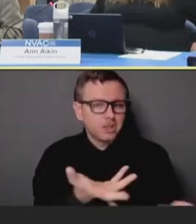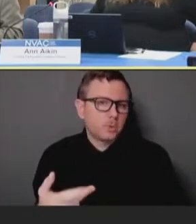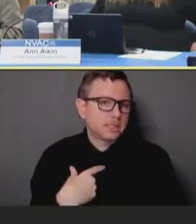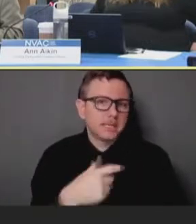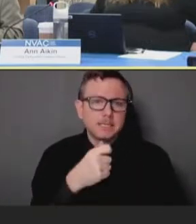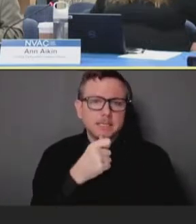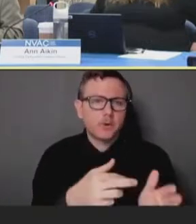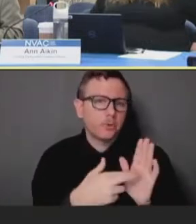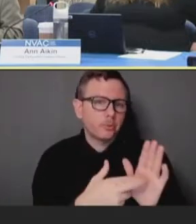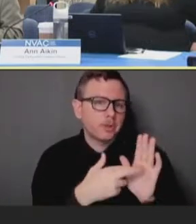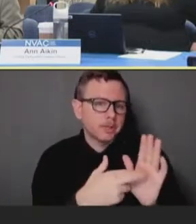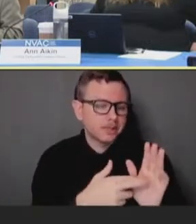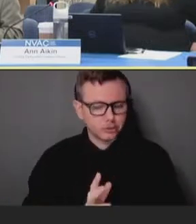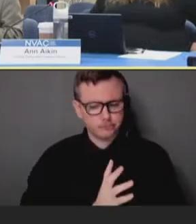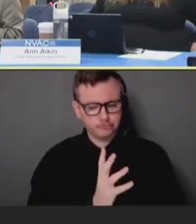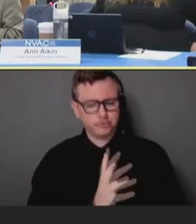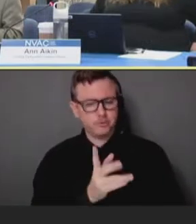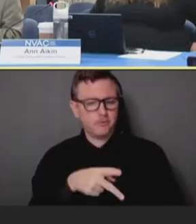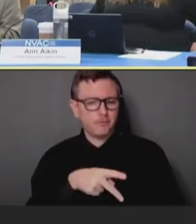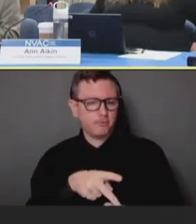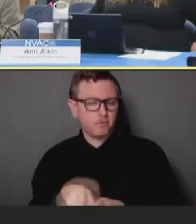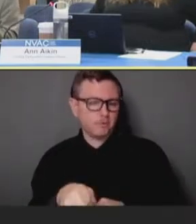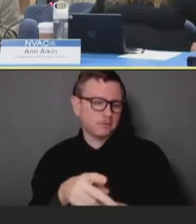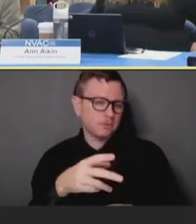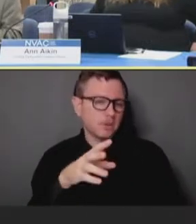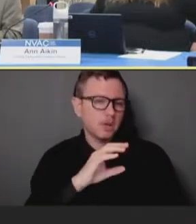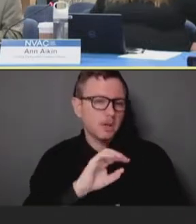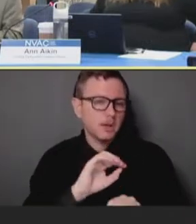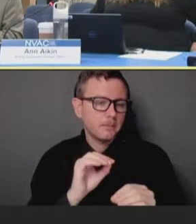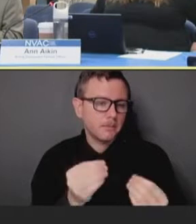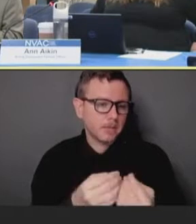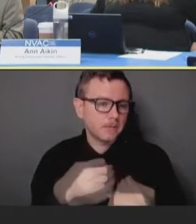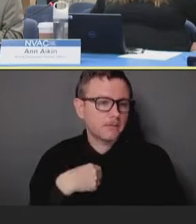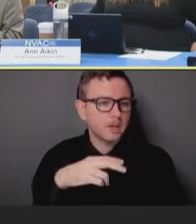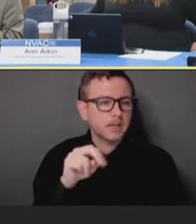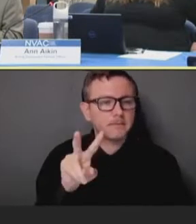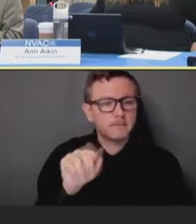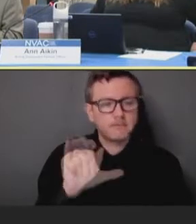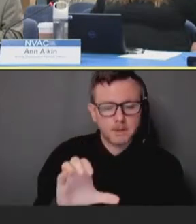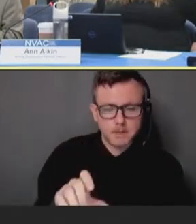the official position of the National Vaccine Advisory Committee or the U.S. Department of Health and Human Services.